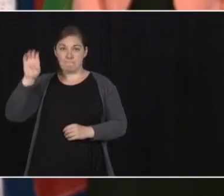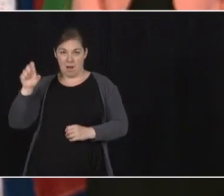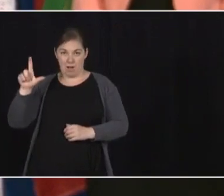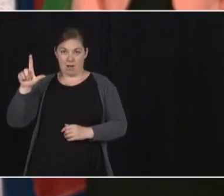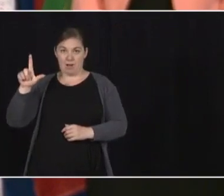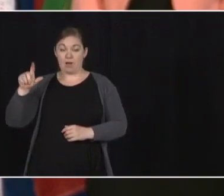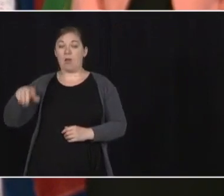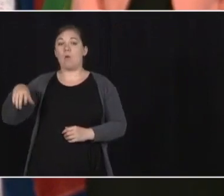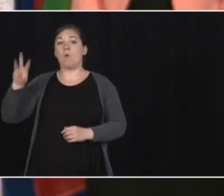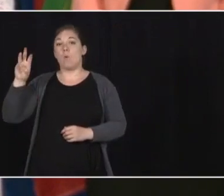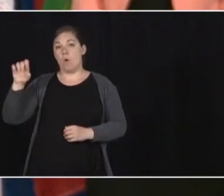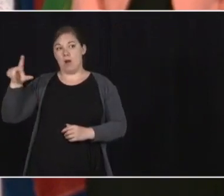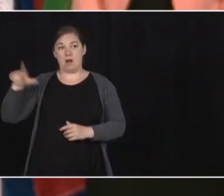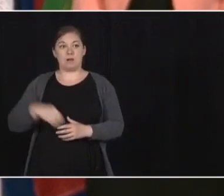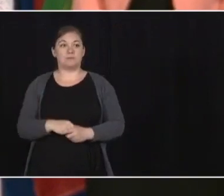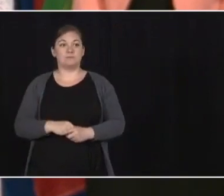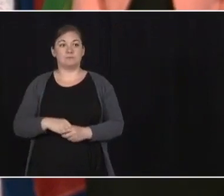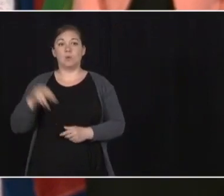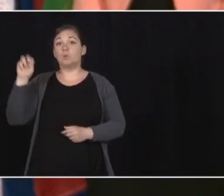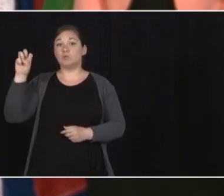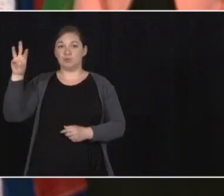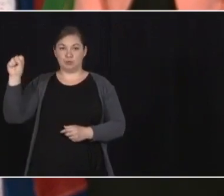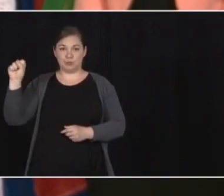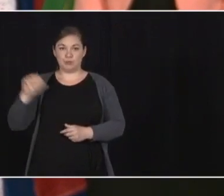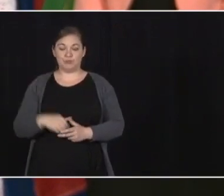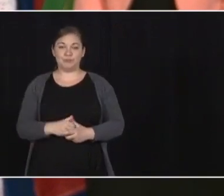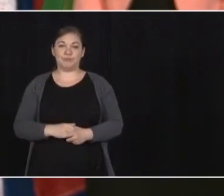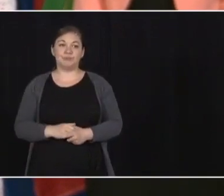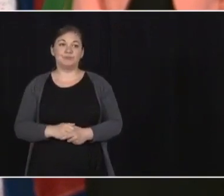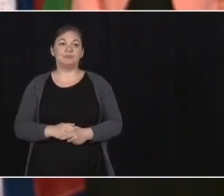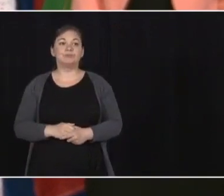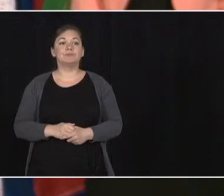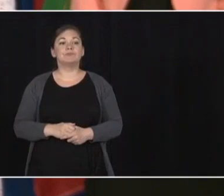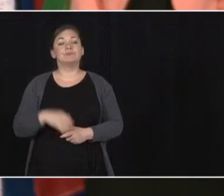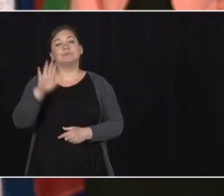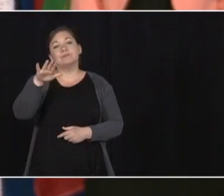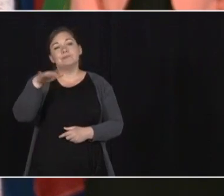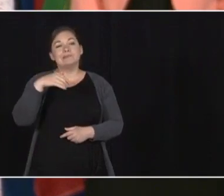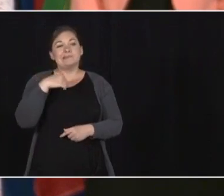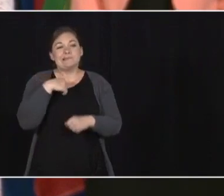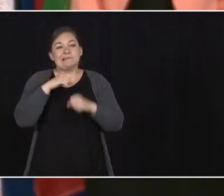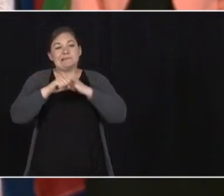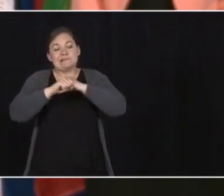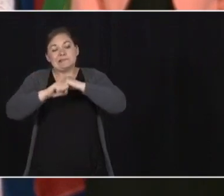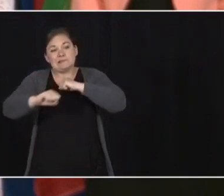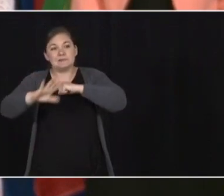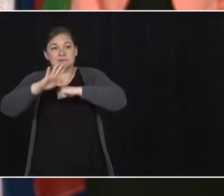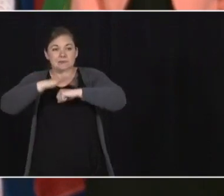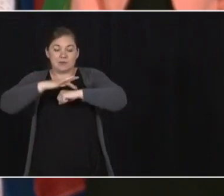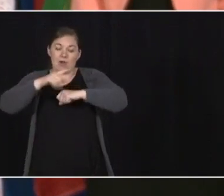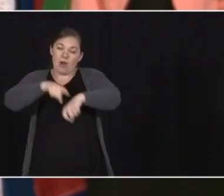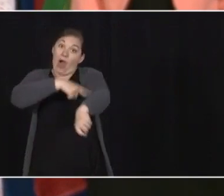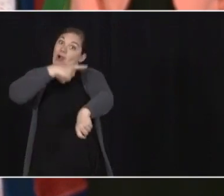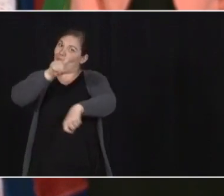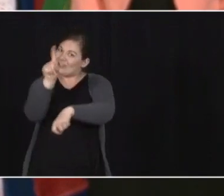Hello, Premier. I will be a little bit long-winded to get today because I think some of the